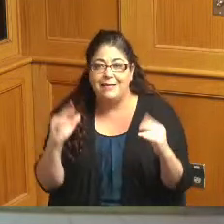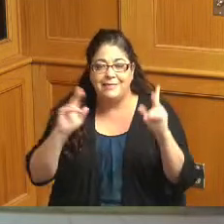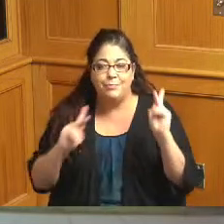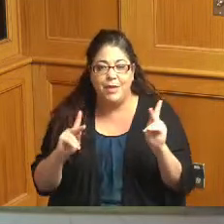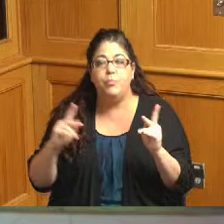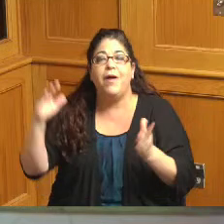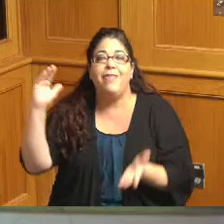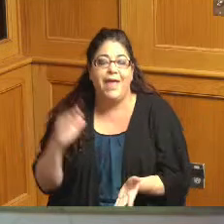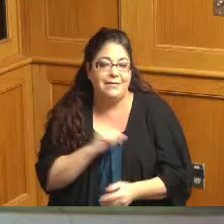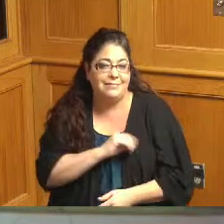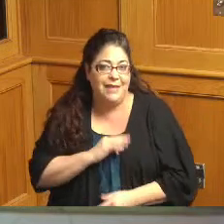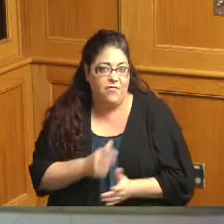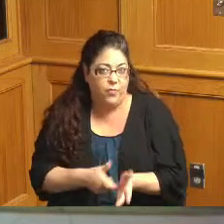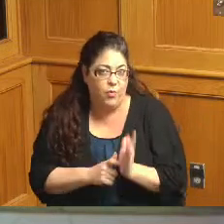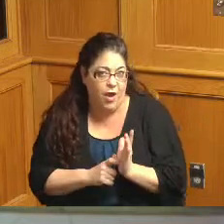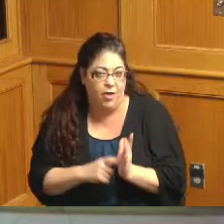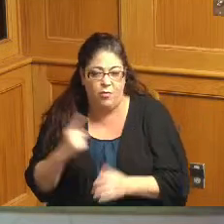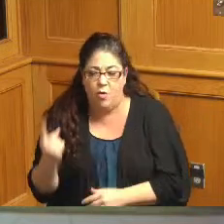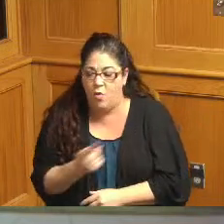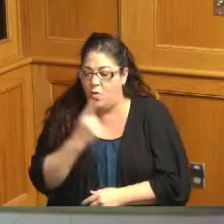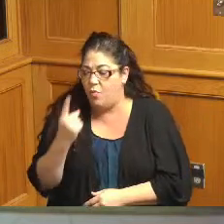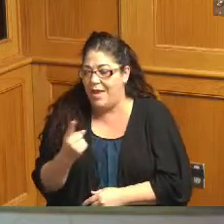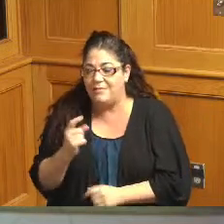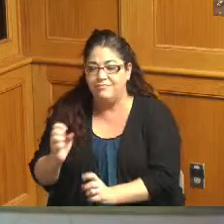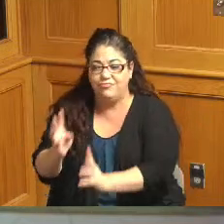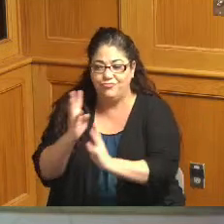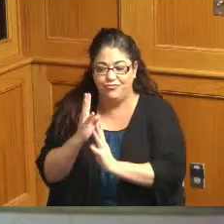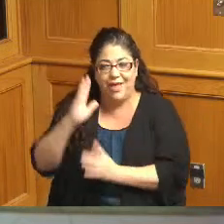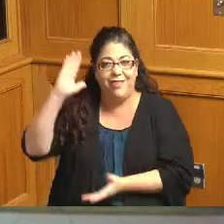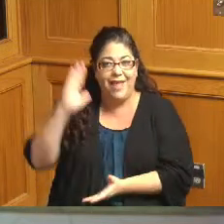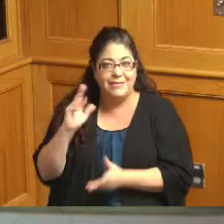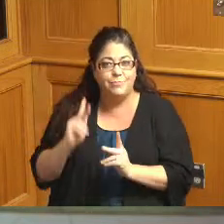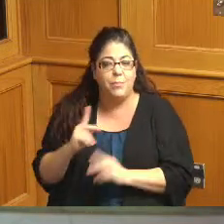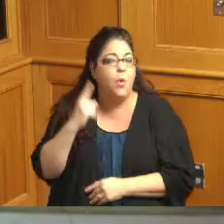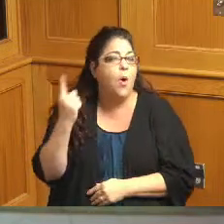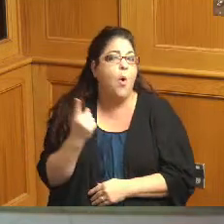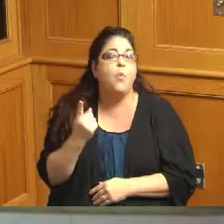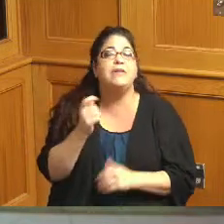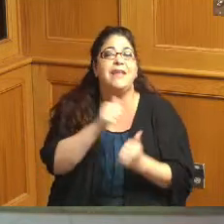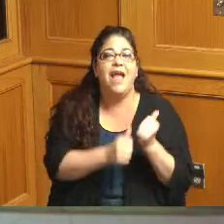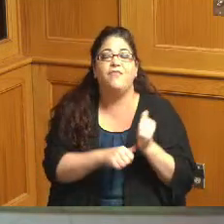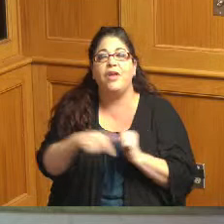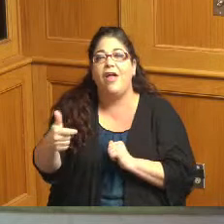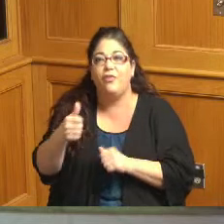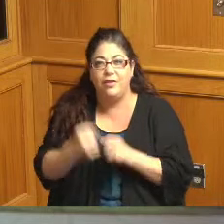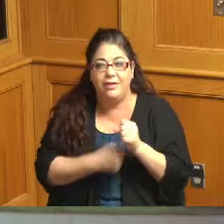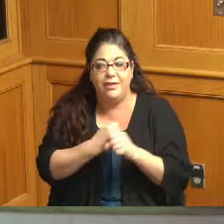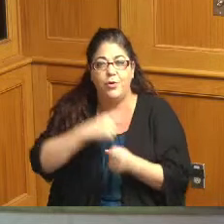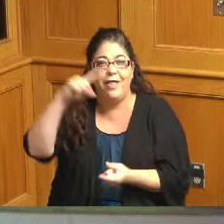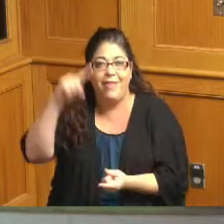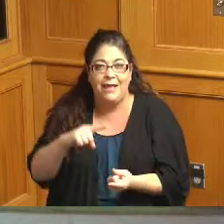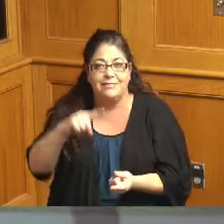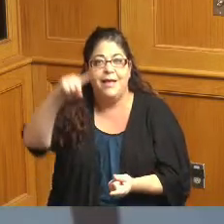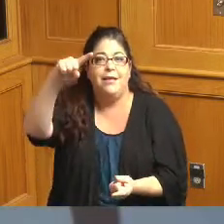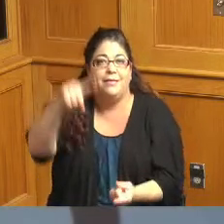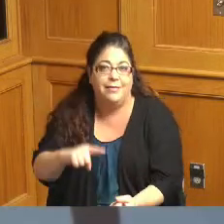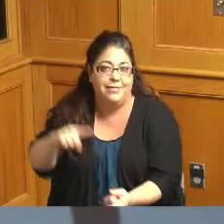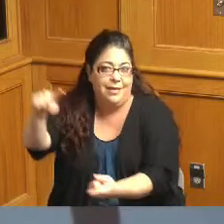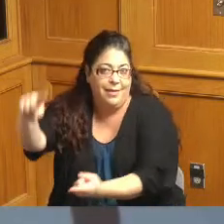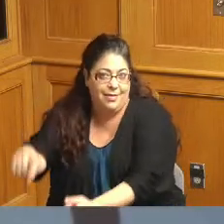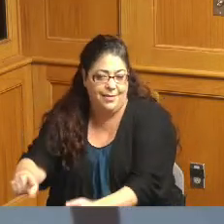is less than our current budget in 2022. I will note there are two projects that we would like